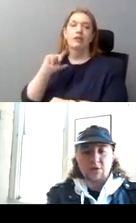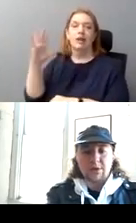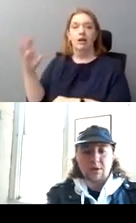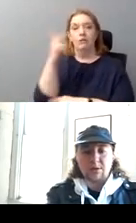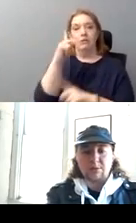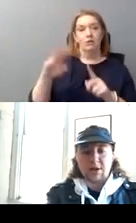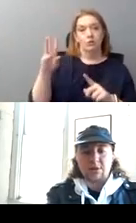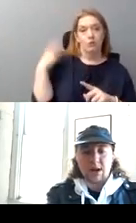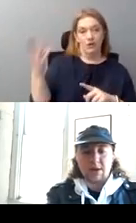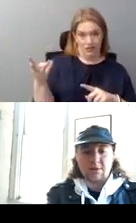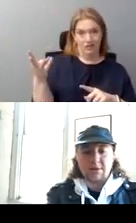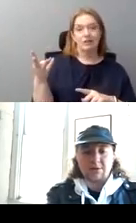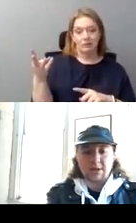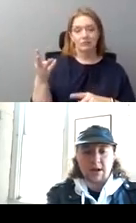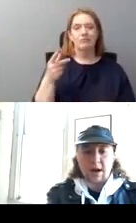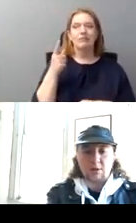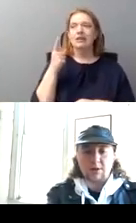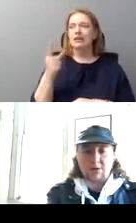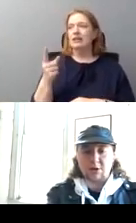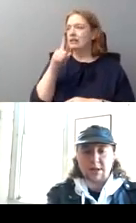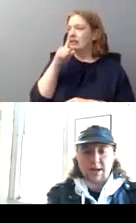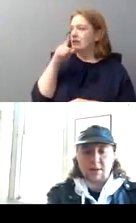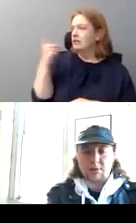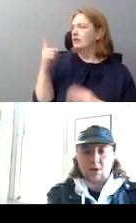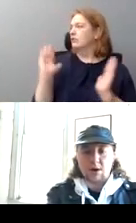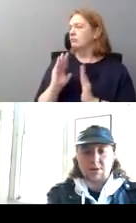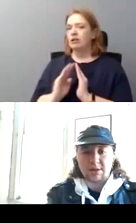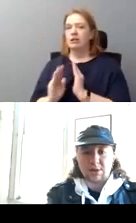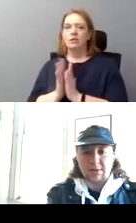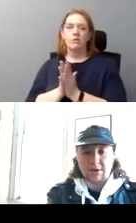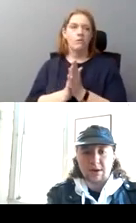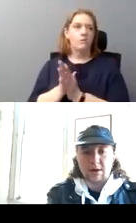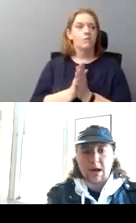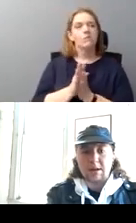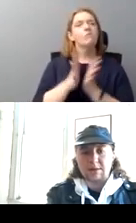beyond small town life eventually led Ireland to journey again throughout continental Africa and